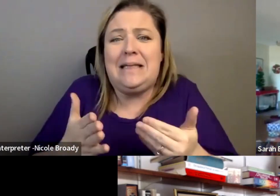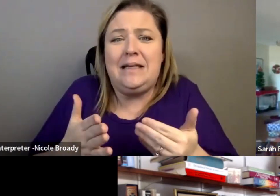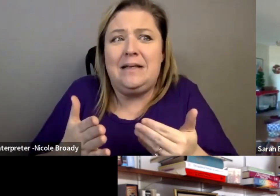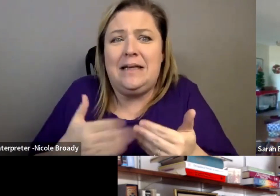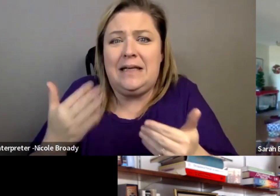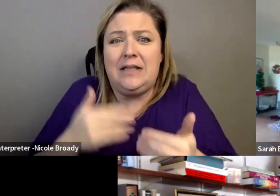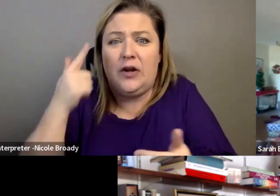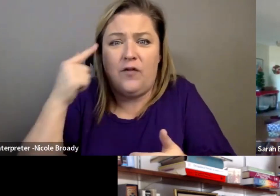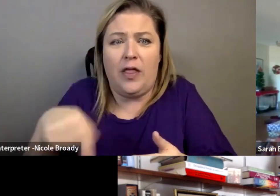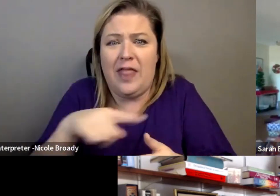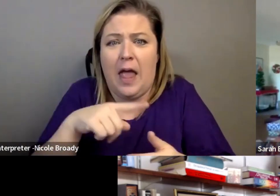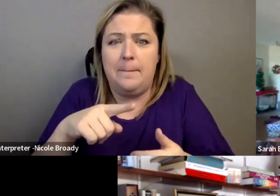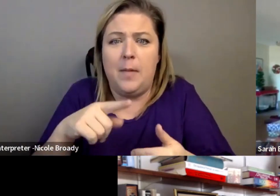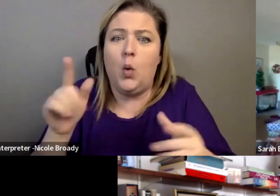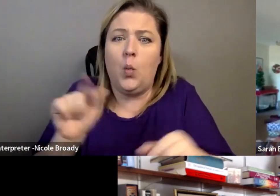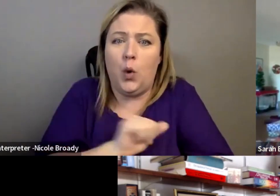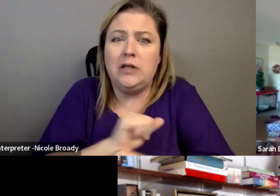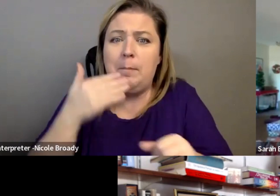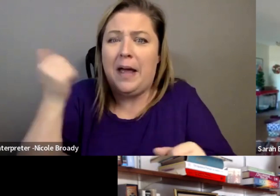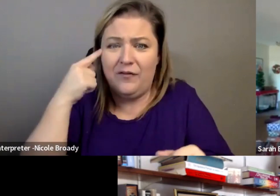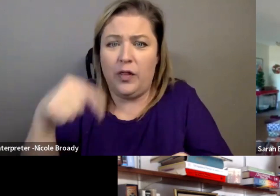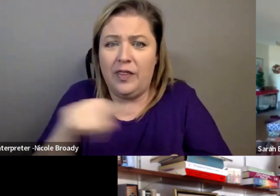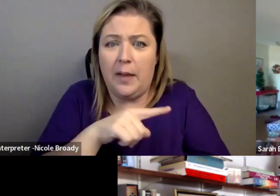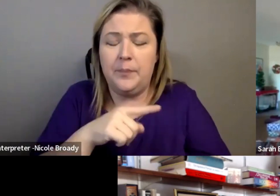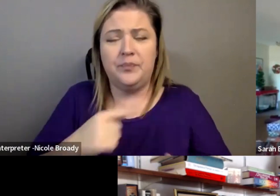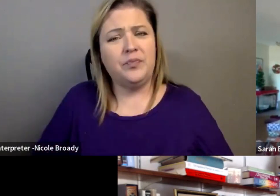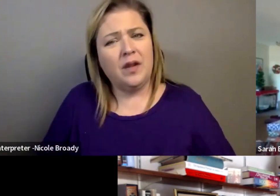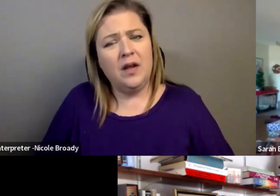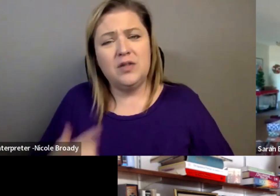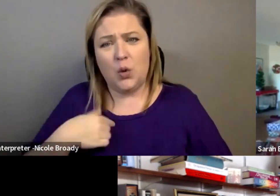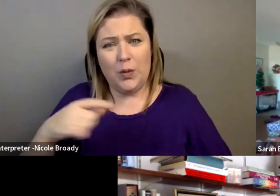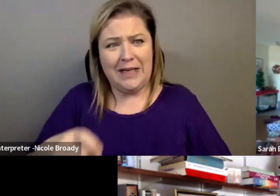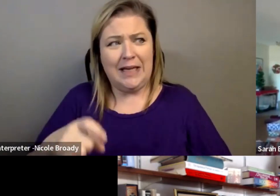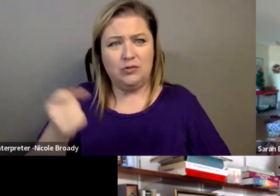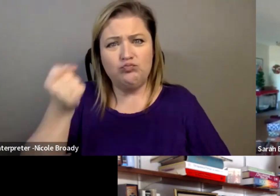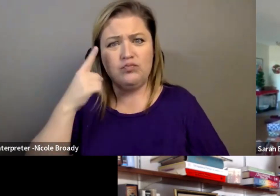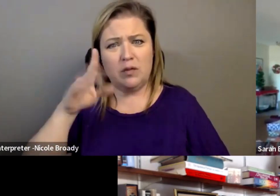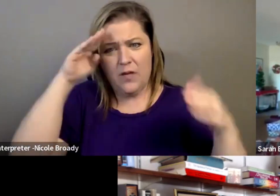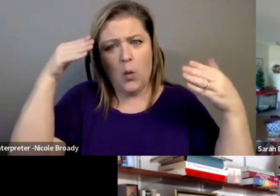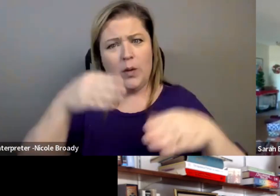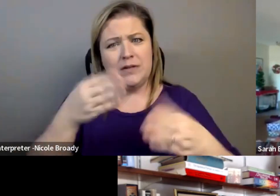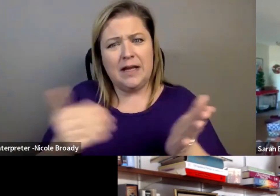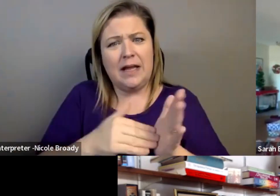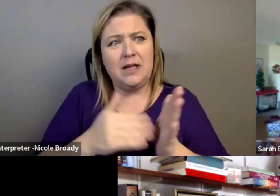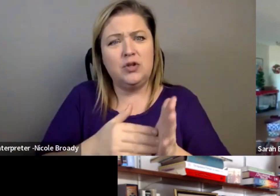for them. So we need to see a renewed focus on making sure that these accommodations stay